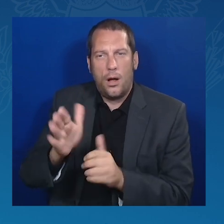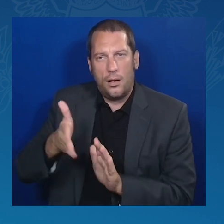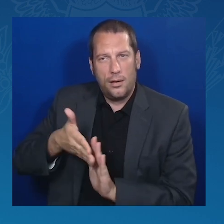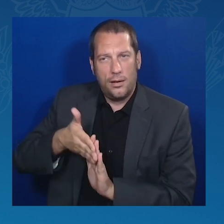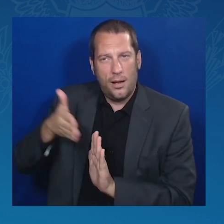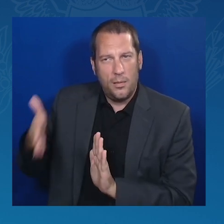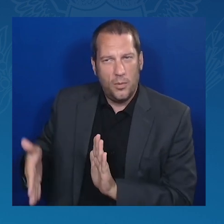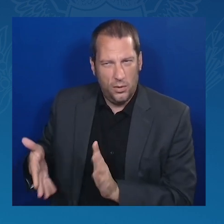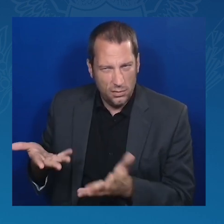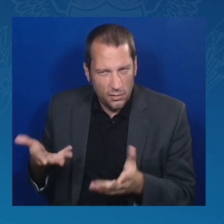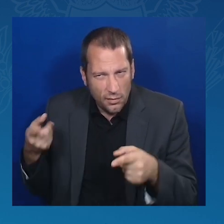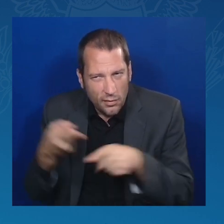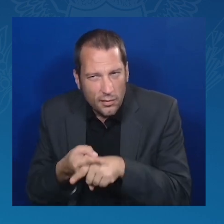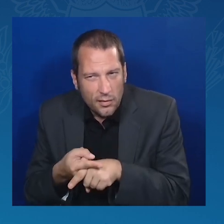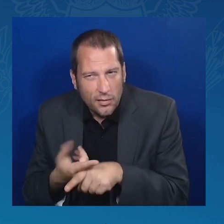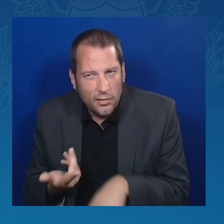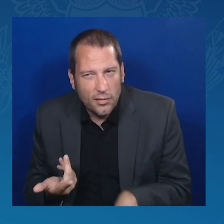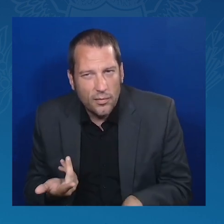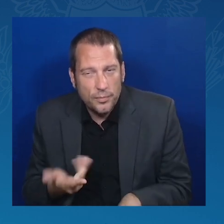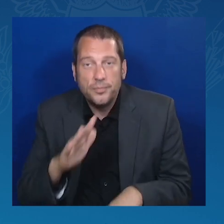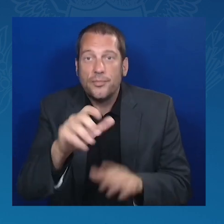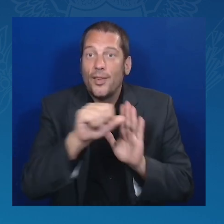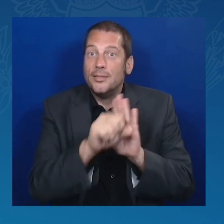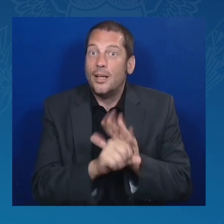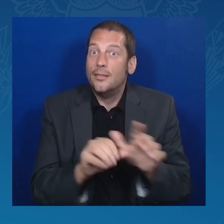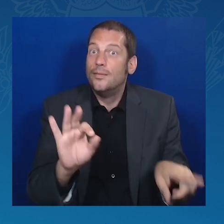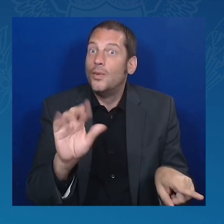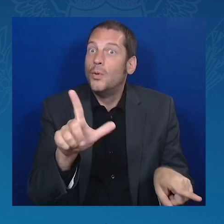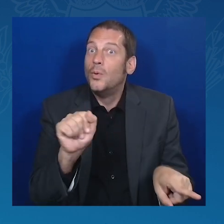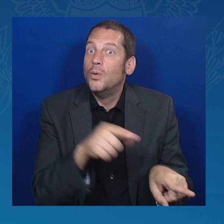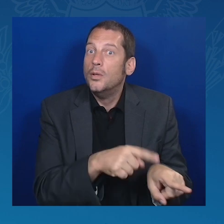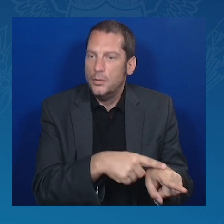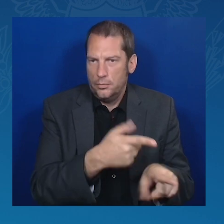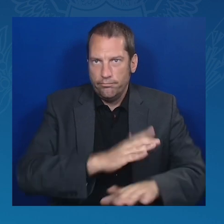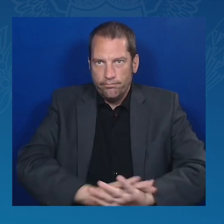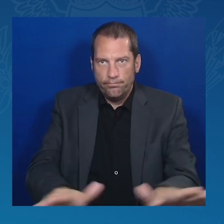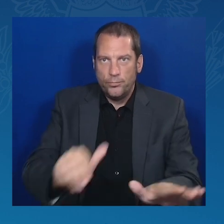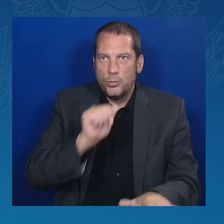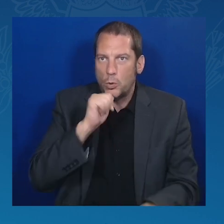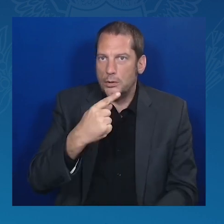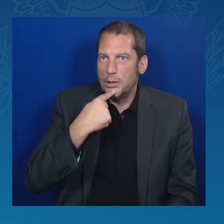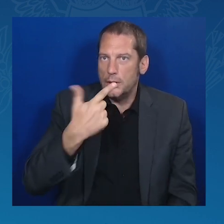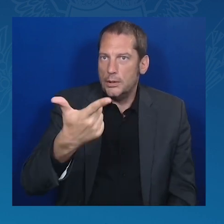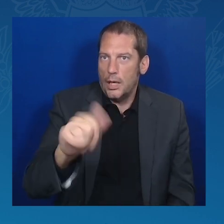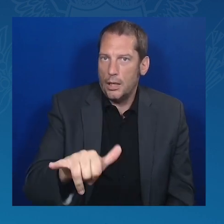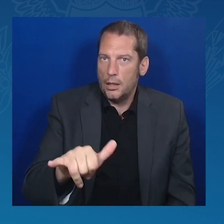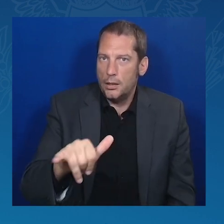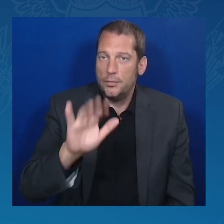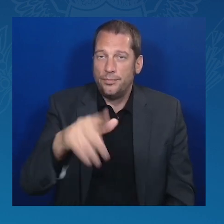to perform same sex marriages on Valentine's weekend in 2004. Two decades --